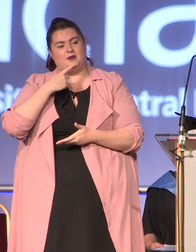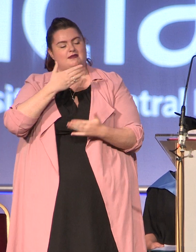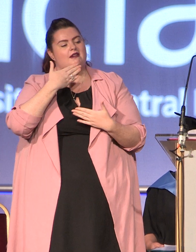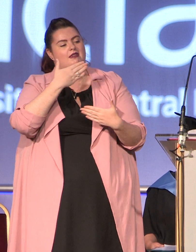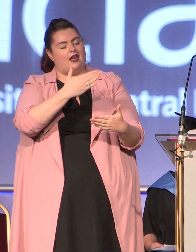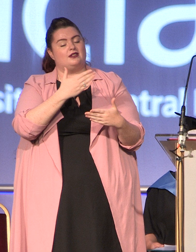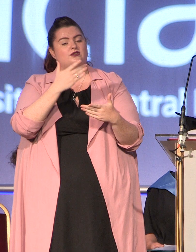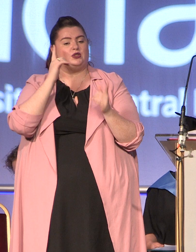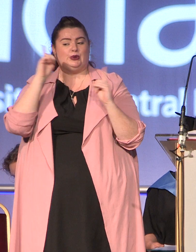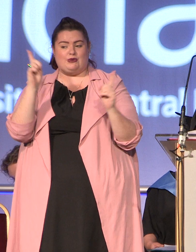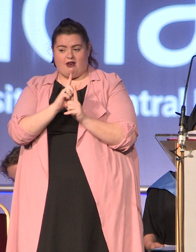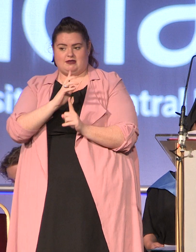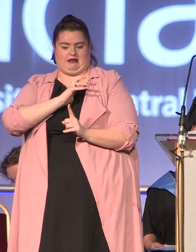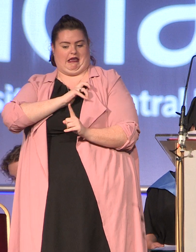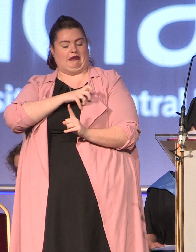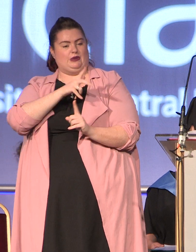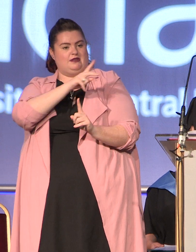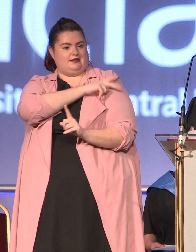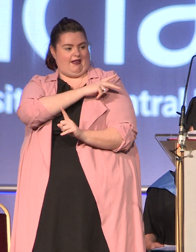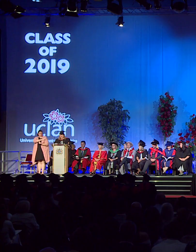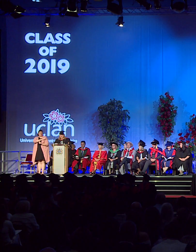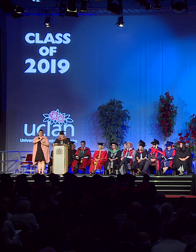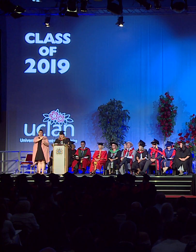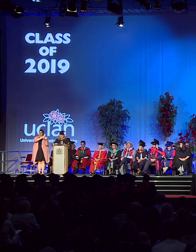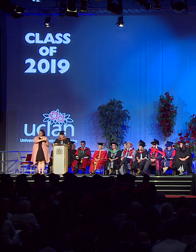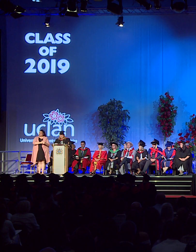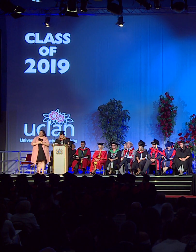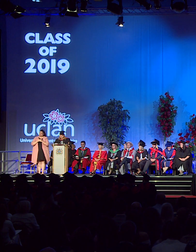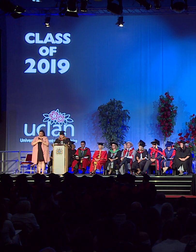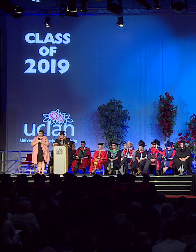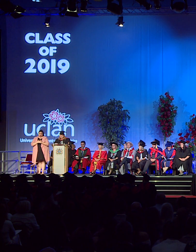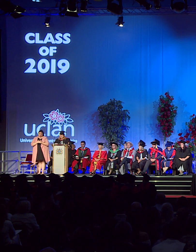both the University and the Union staff for everything they've done your support